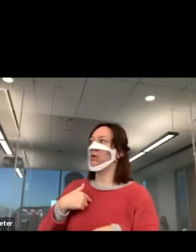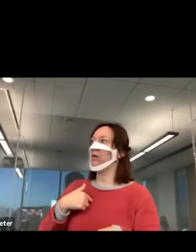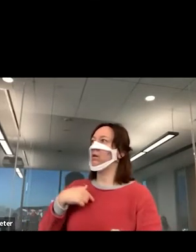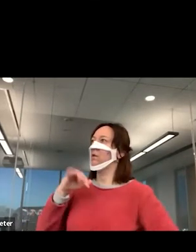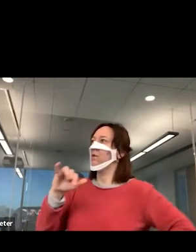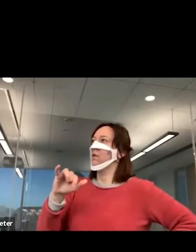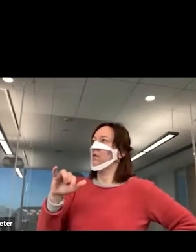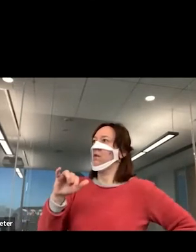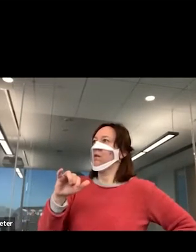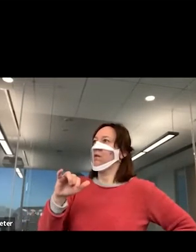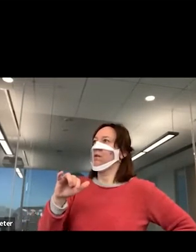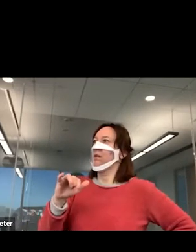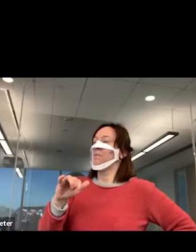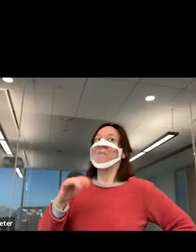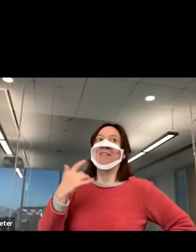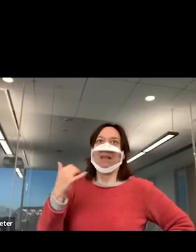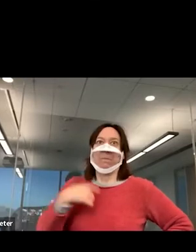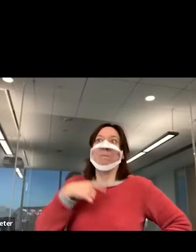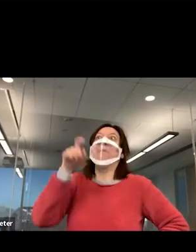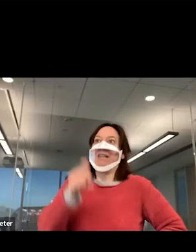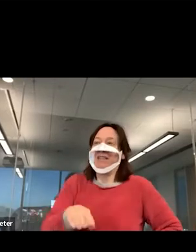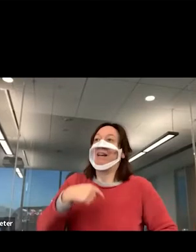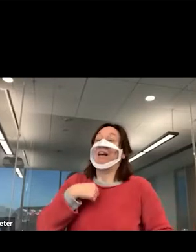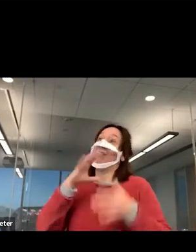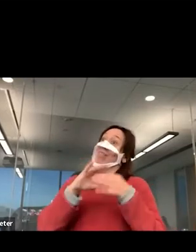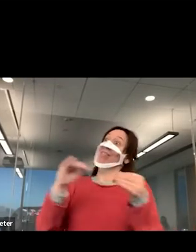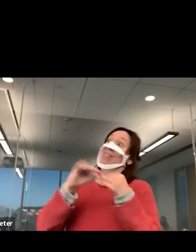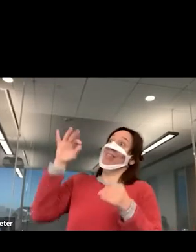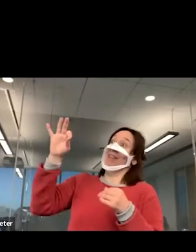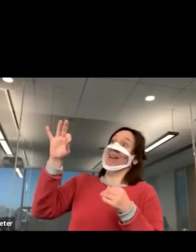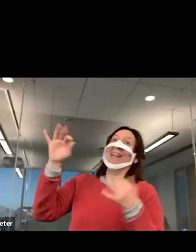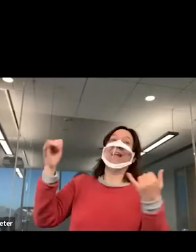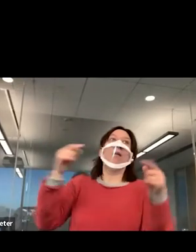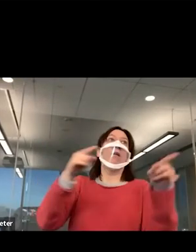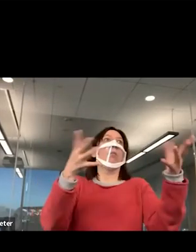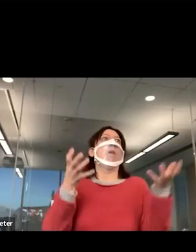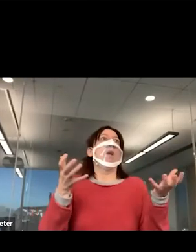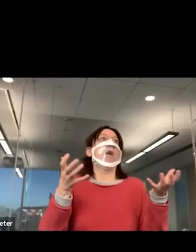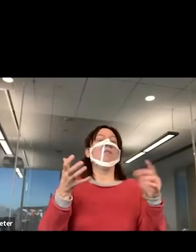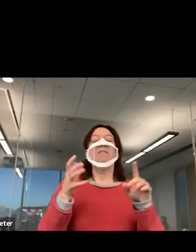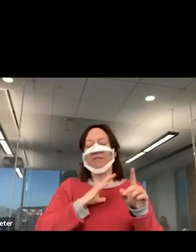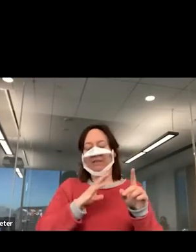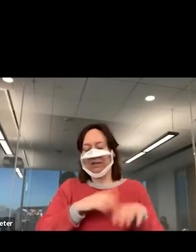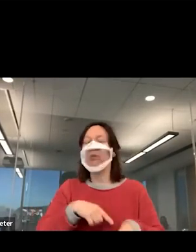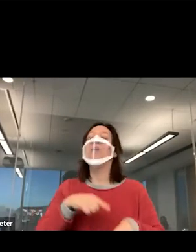my money where my mouth is and off i went to the office of personal management as deputy director